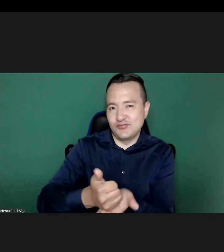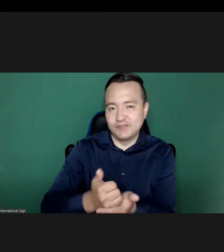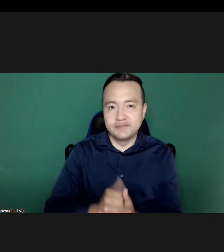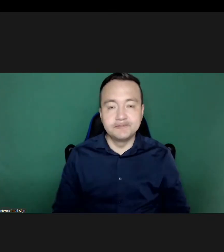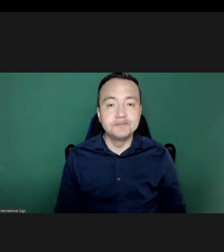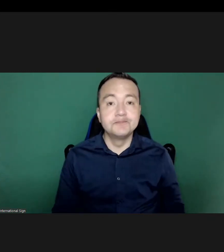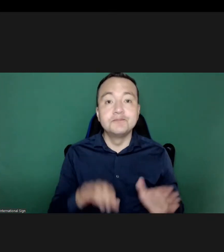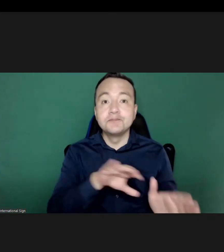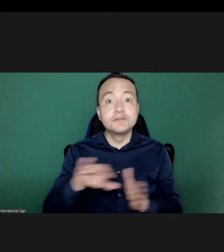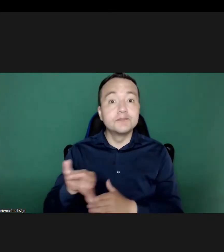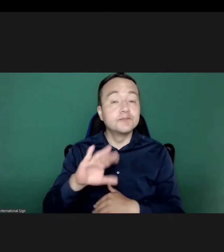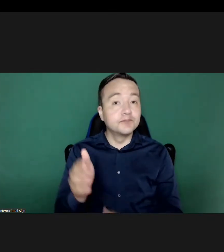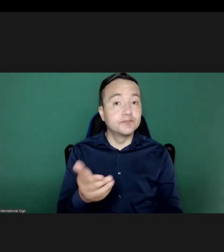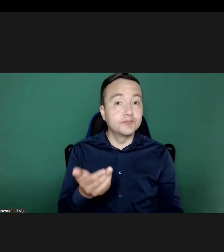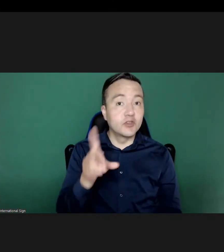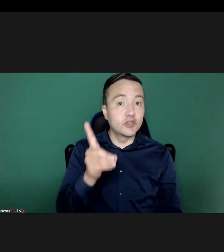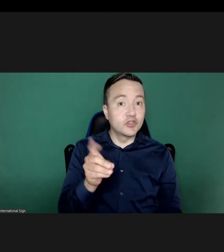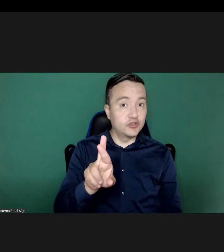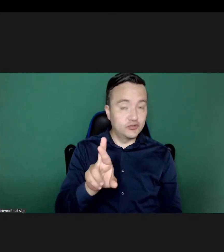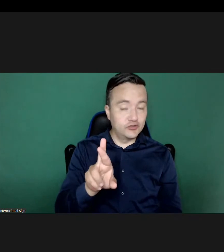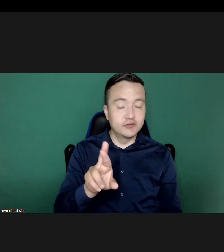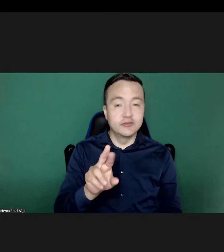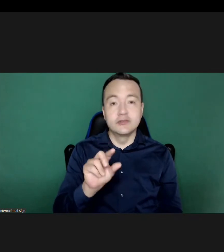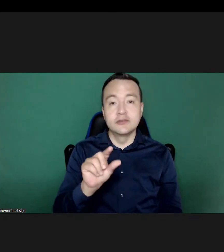investments.